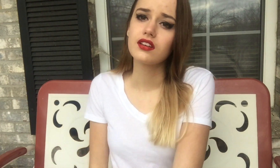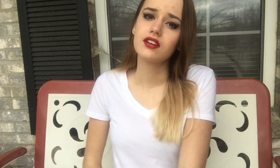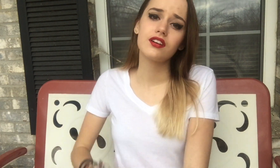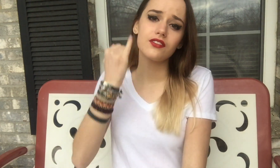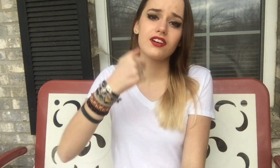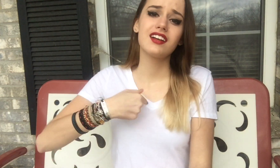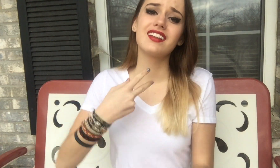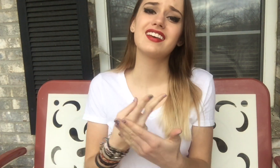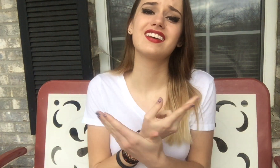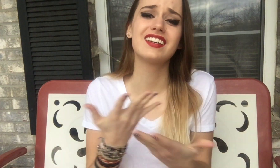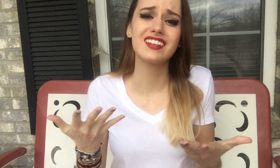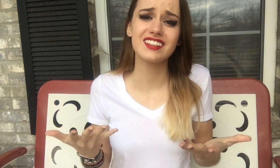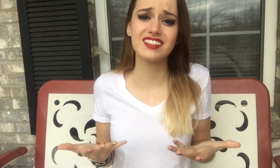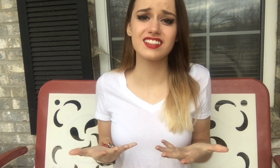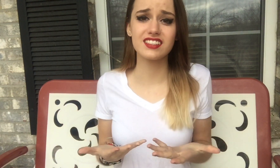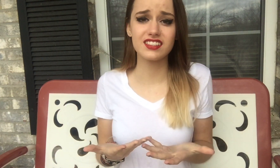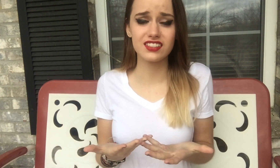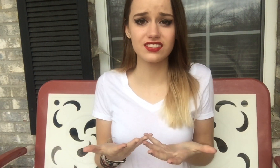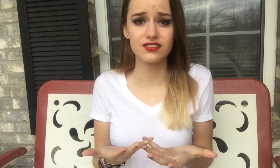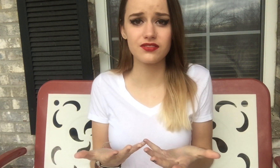If I lay here